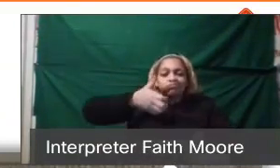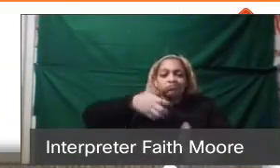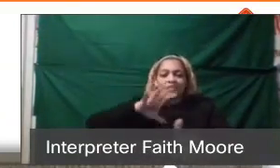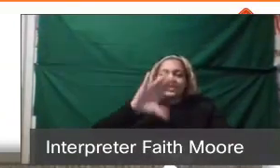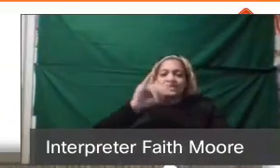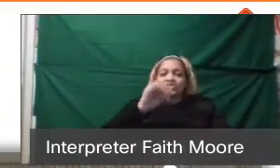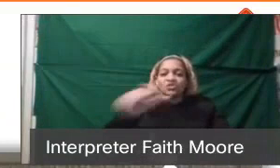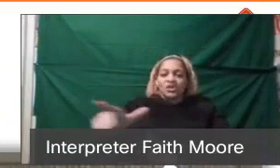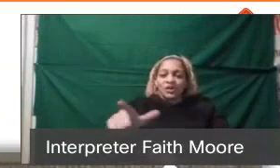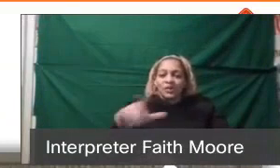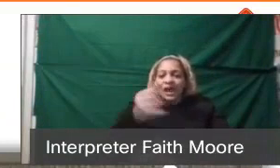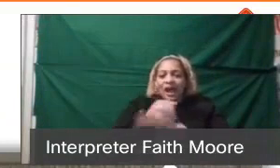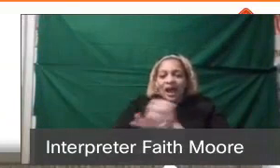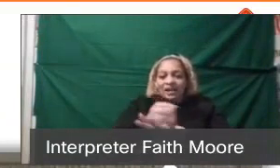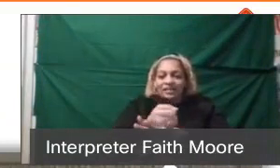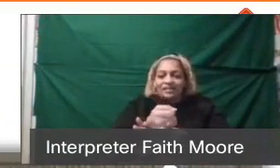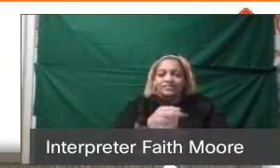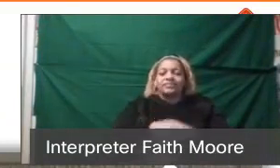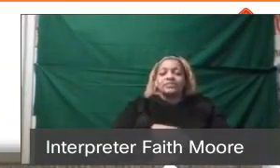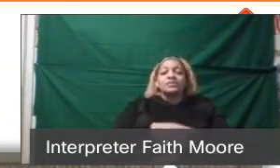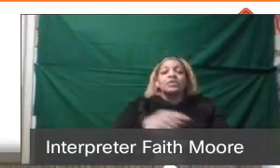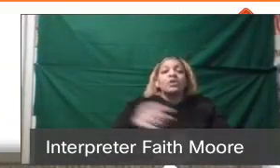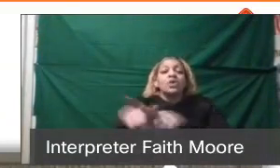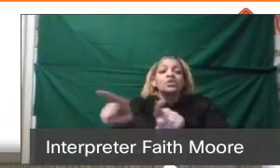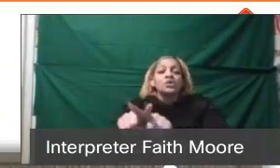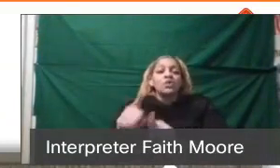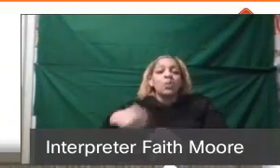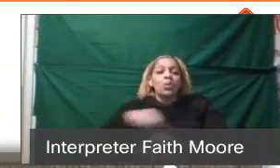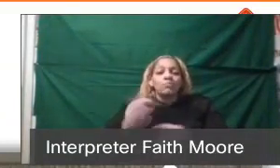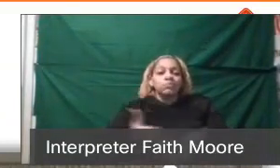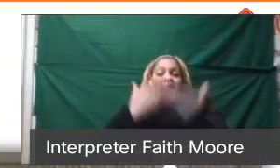And we're also we also be proposing a herb extension.